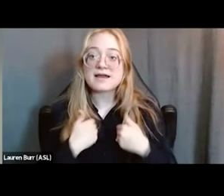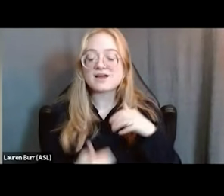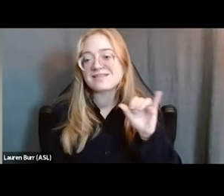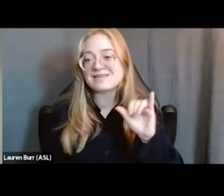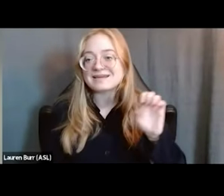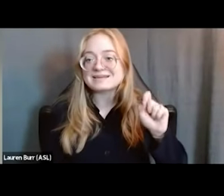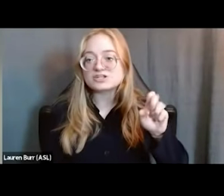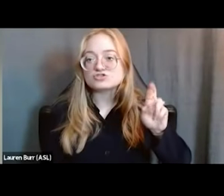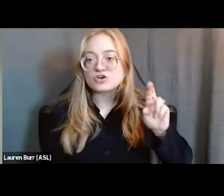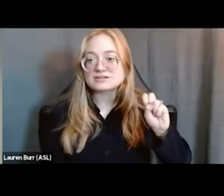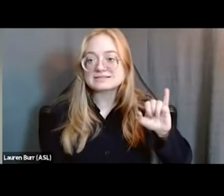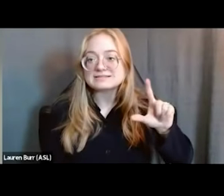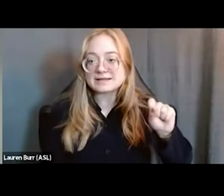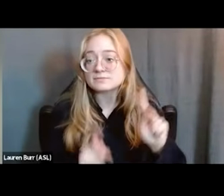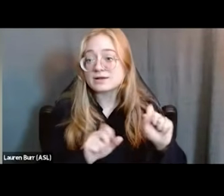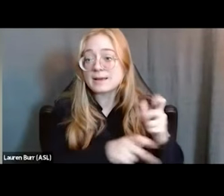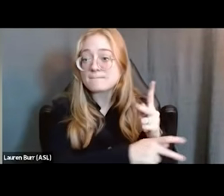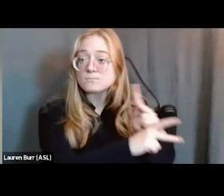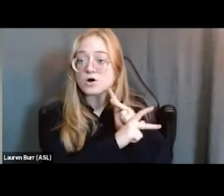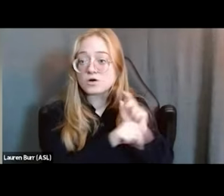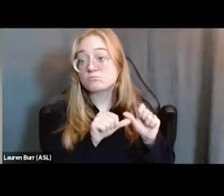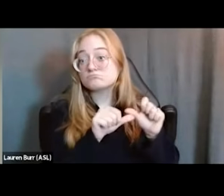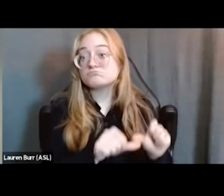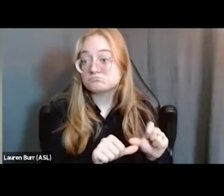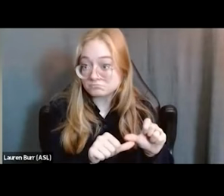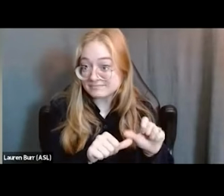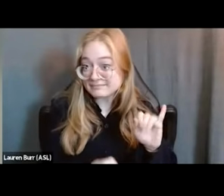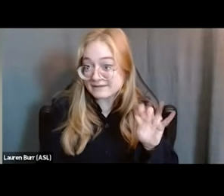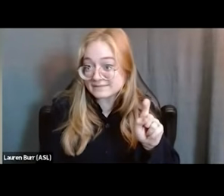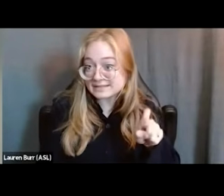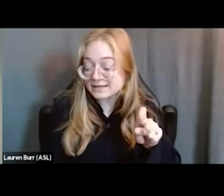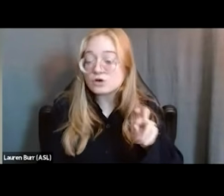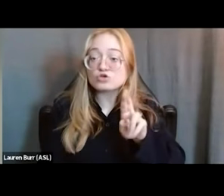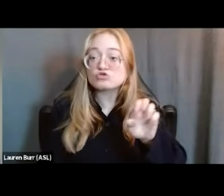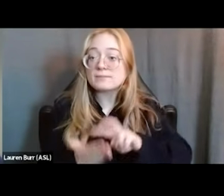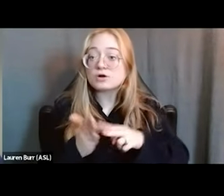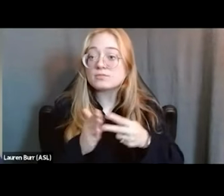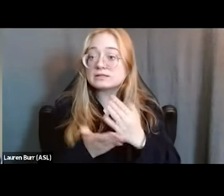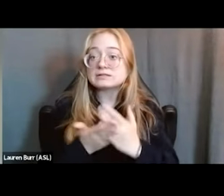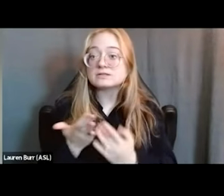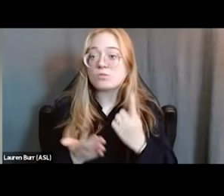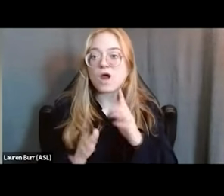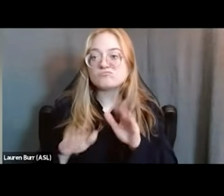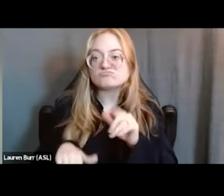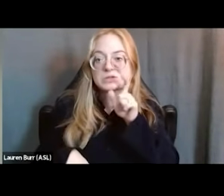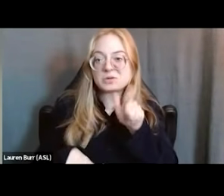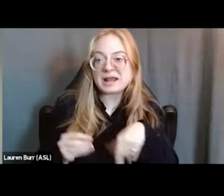where folks can borrow the equipment long term if needed, they repurpose it after somebody doesn't need it anymore, it can be donated,